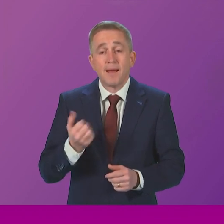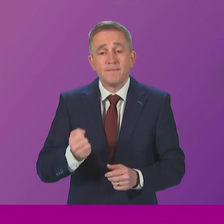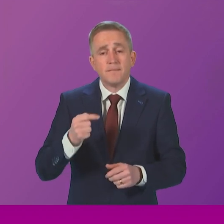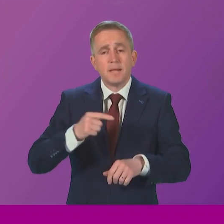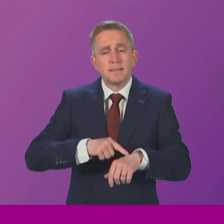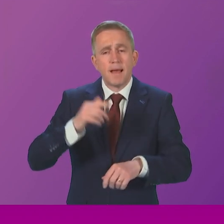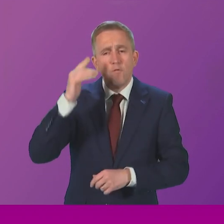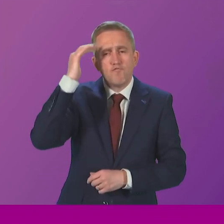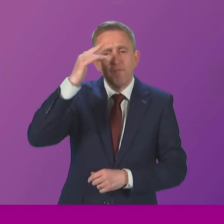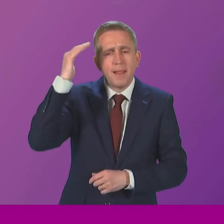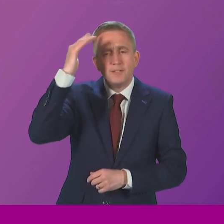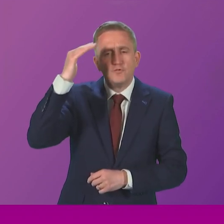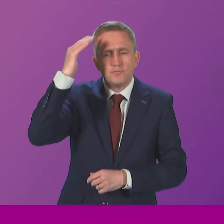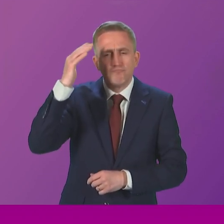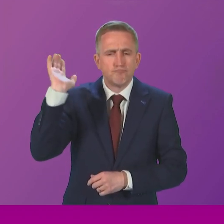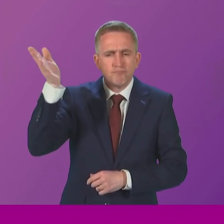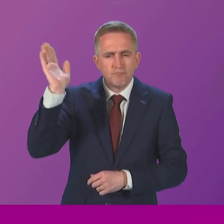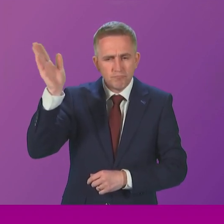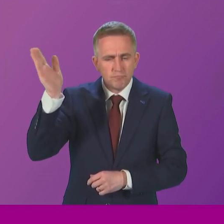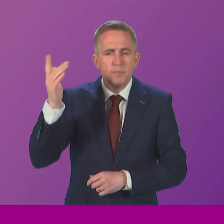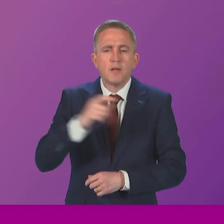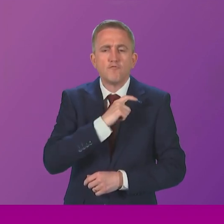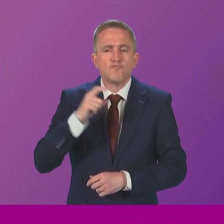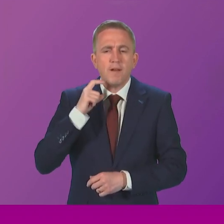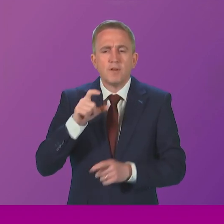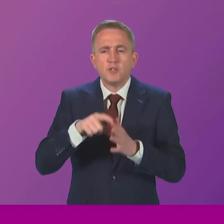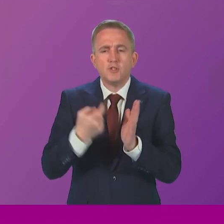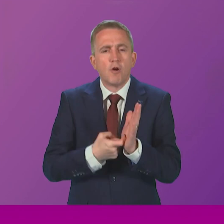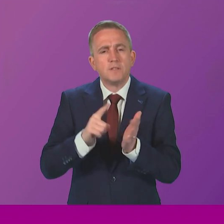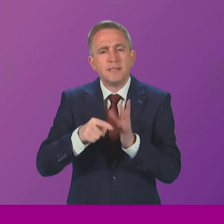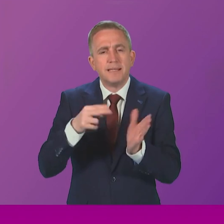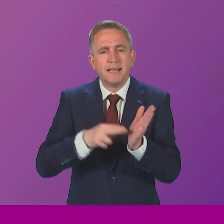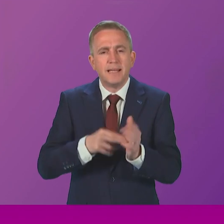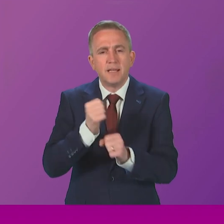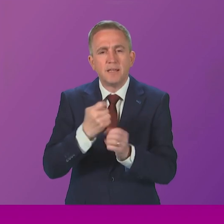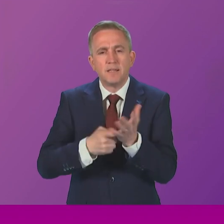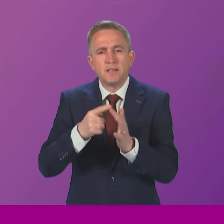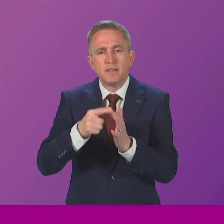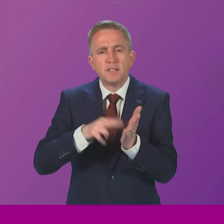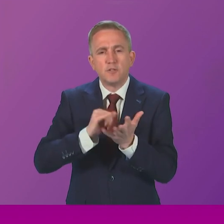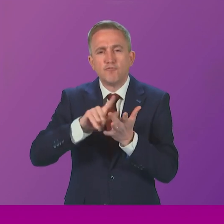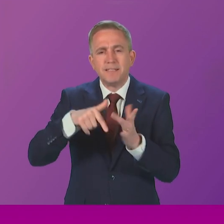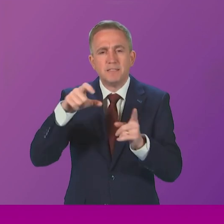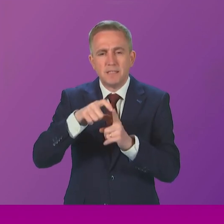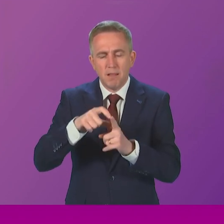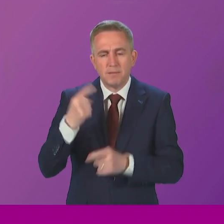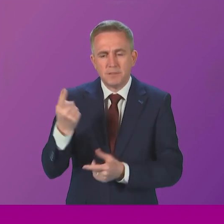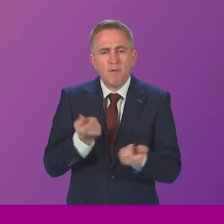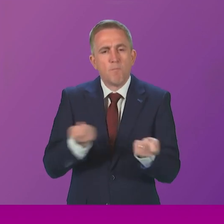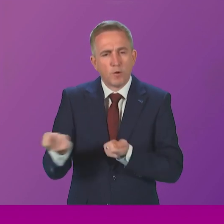time for reflection leader today is the Right Rev Dr Iain Greenshields, the Moderator of the General Assembly of the Church of Scotland.